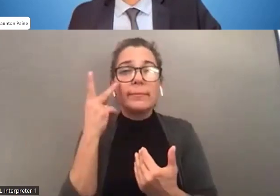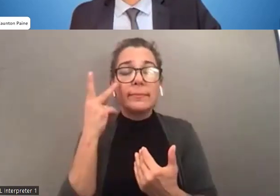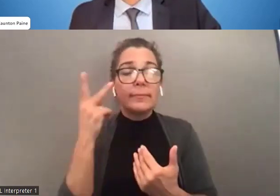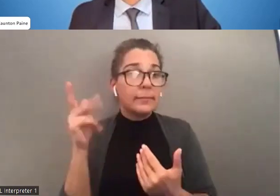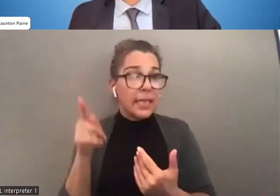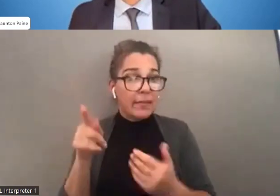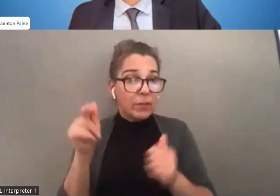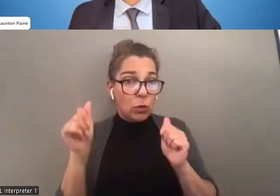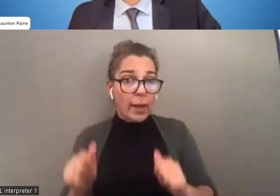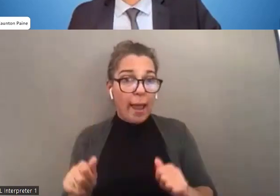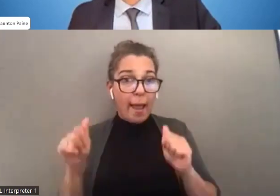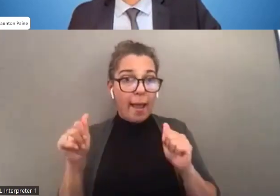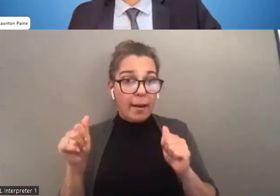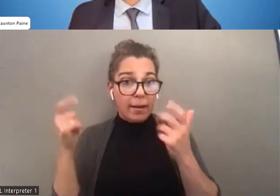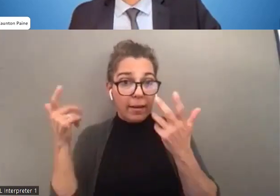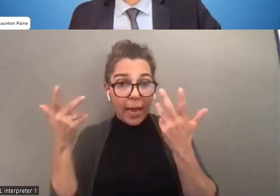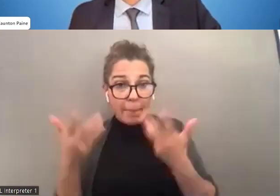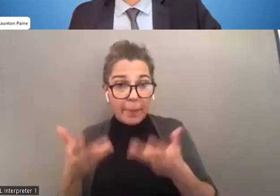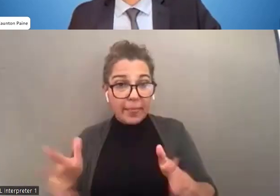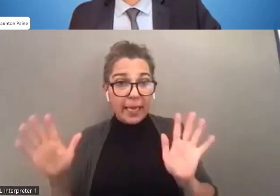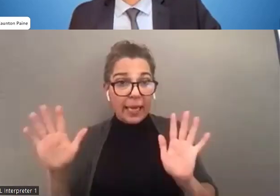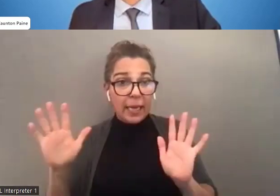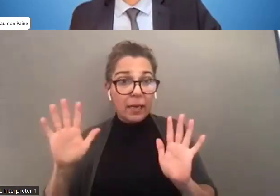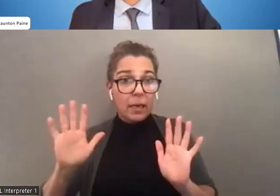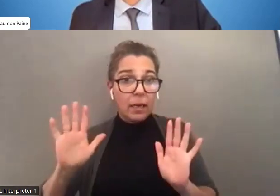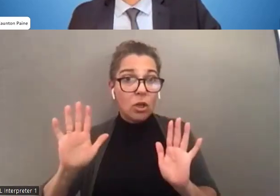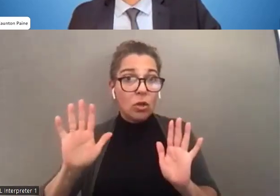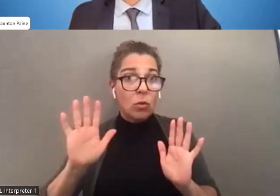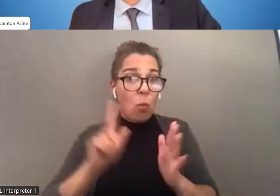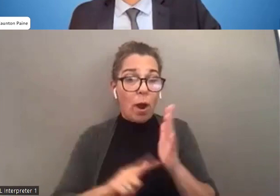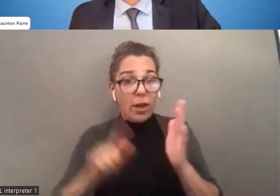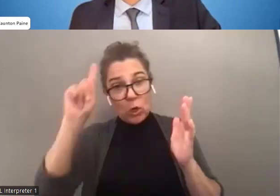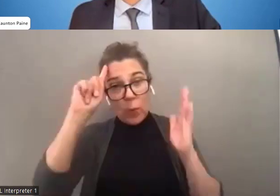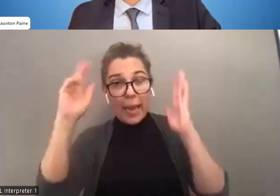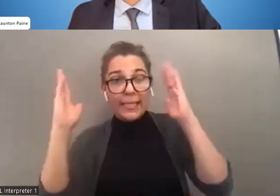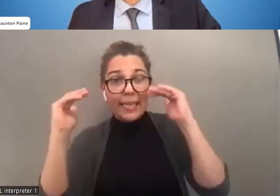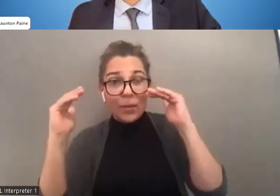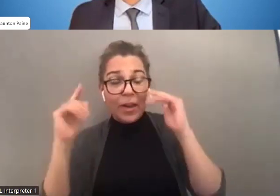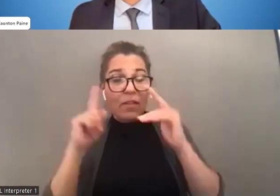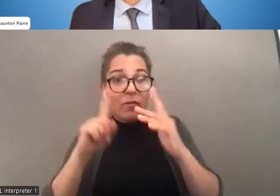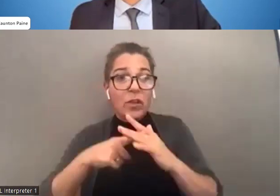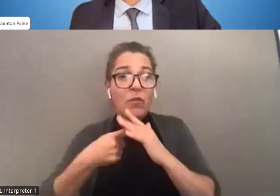to complete what you anticipated in your original approved plan